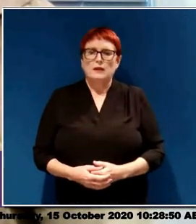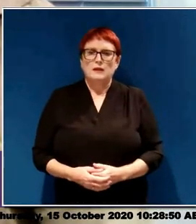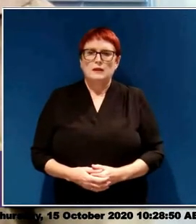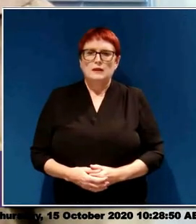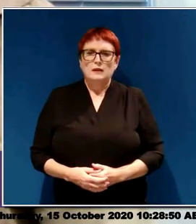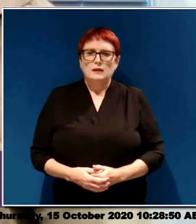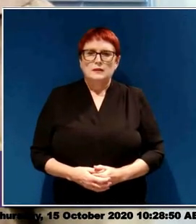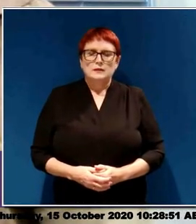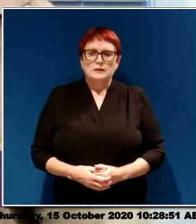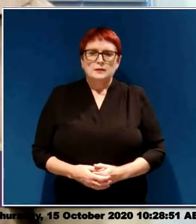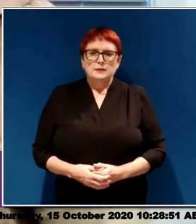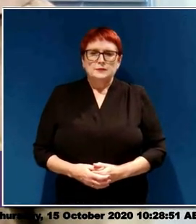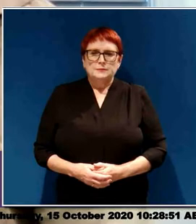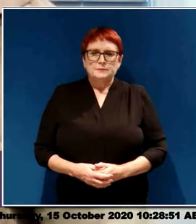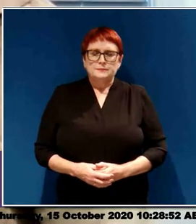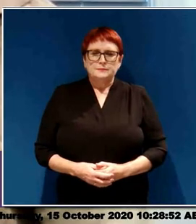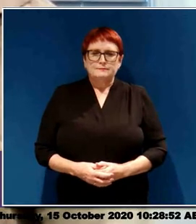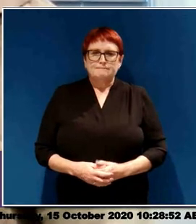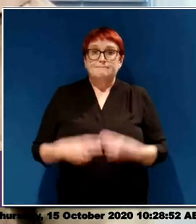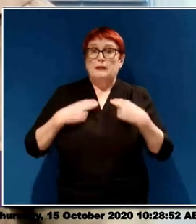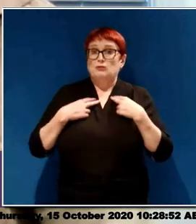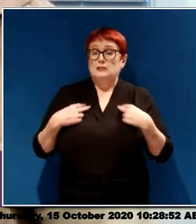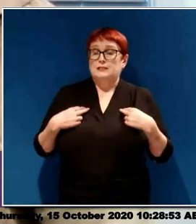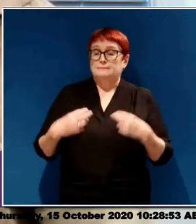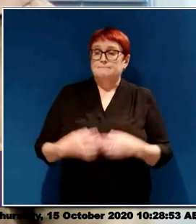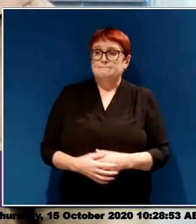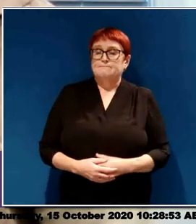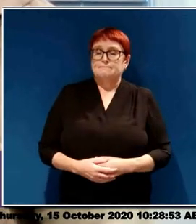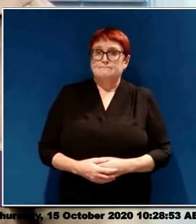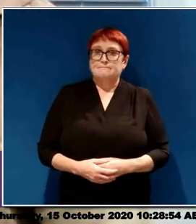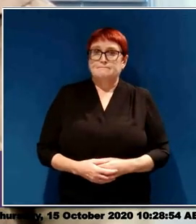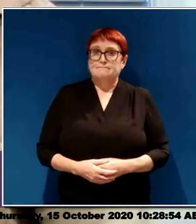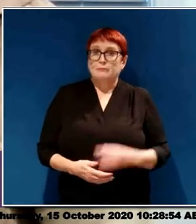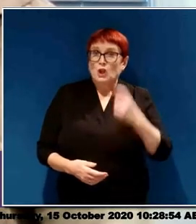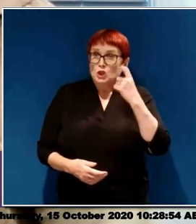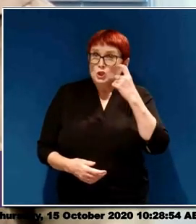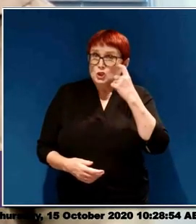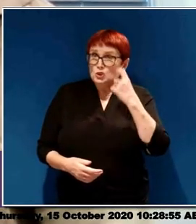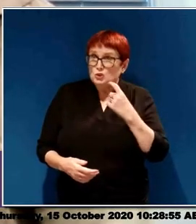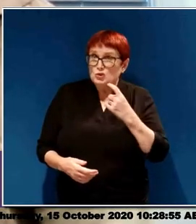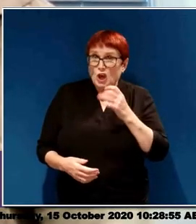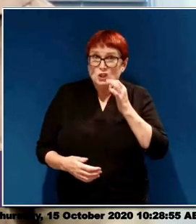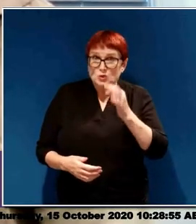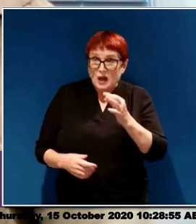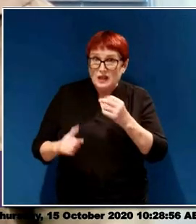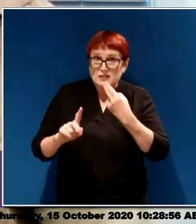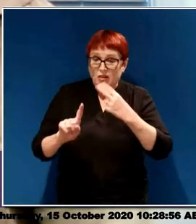And so you tried to get - did you try to get a diagnosis for him, an autism diagnosis for him?